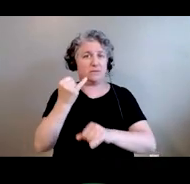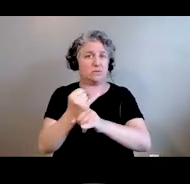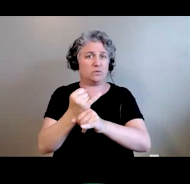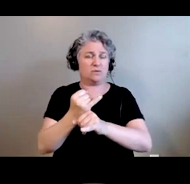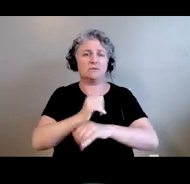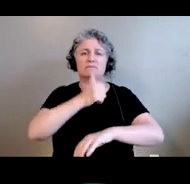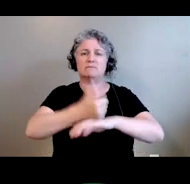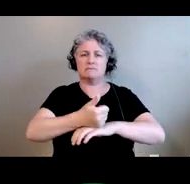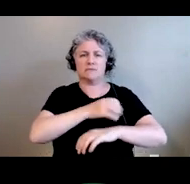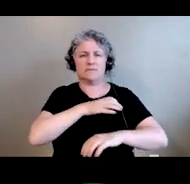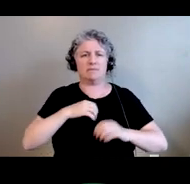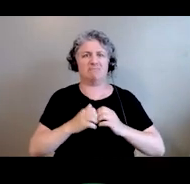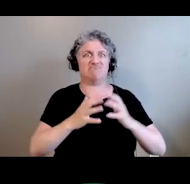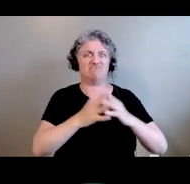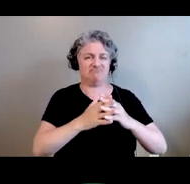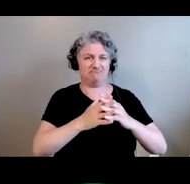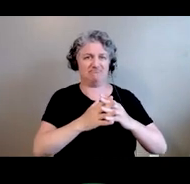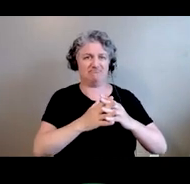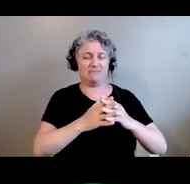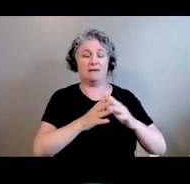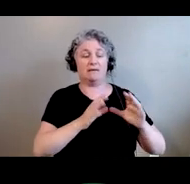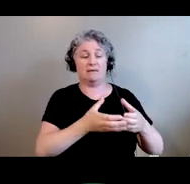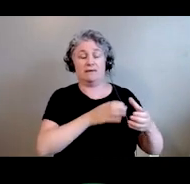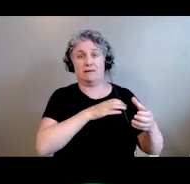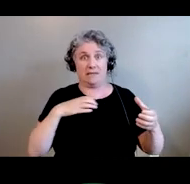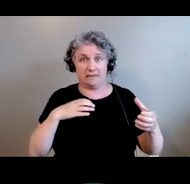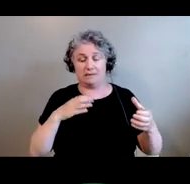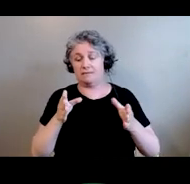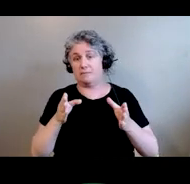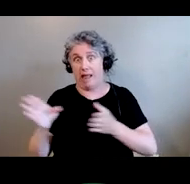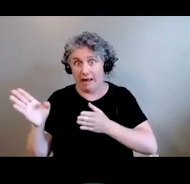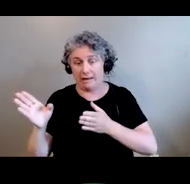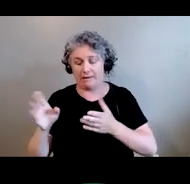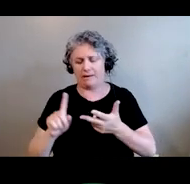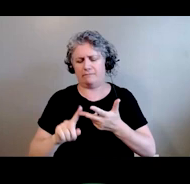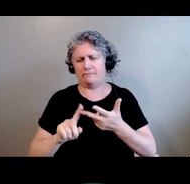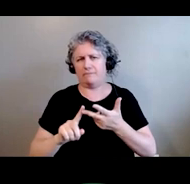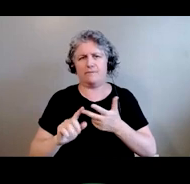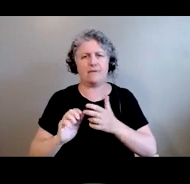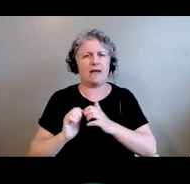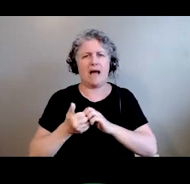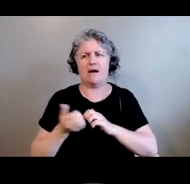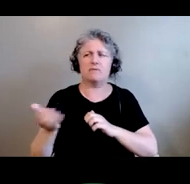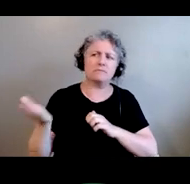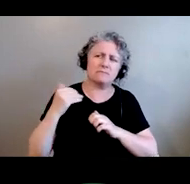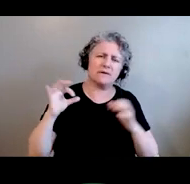Related to accessibility, public feedback. And I think that these, this is just one example